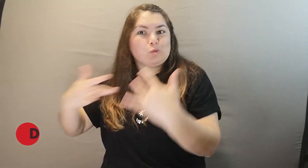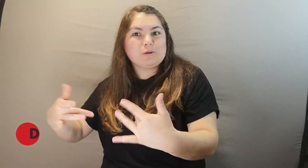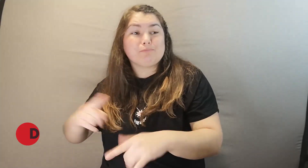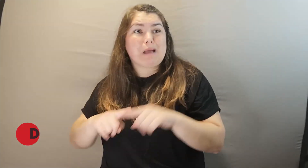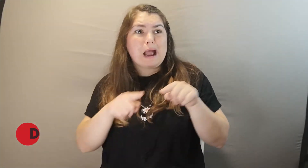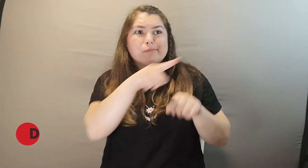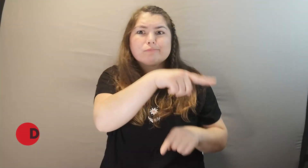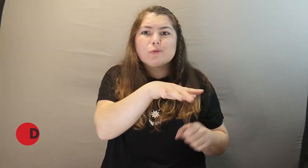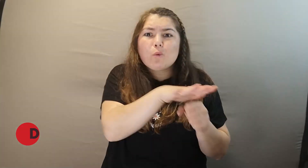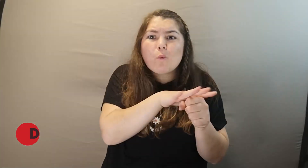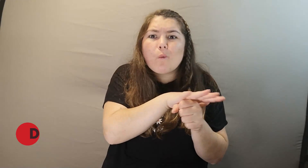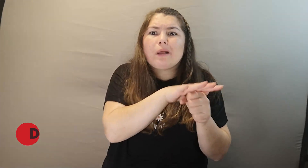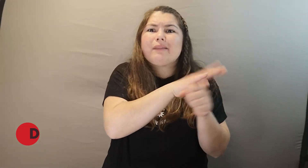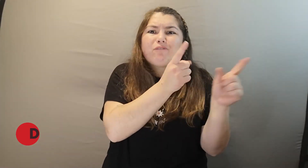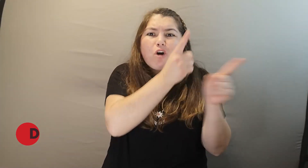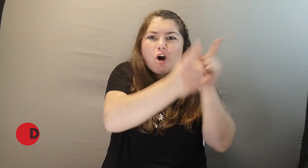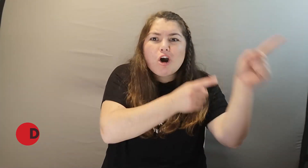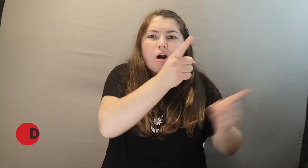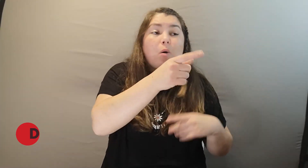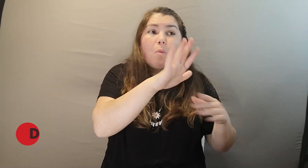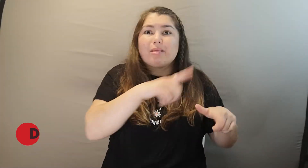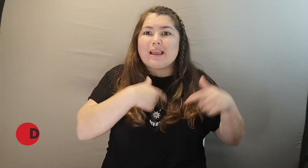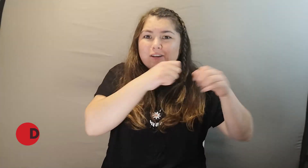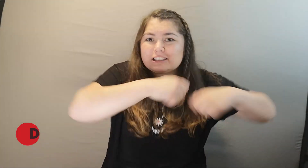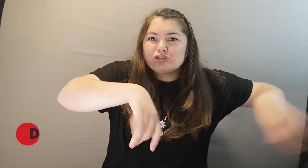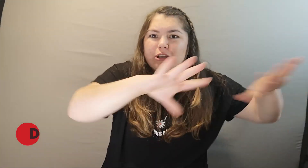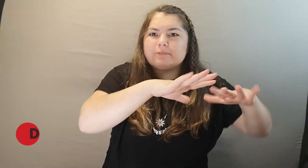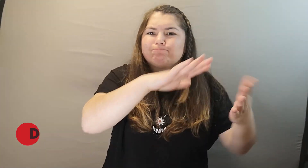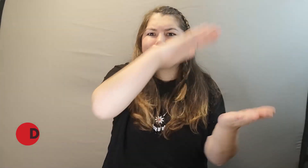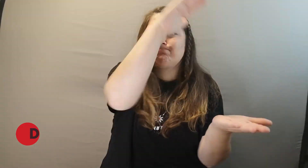in cities. Whereas local, remote areas far away or live on reserves are limited.